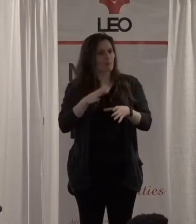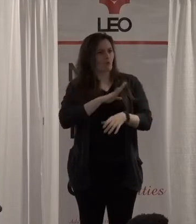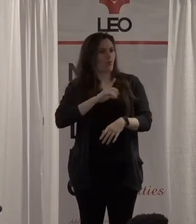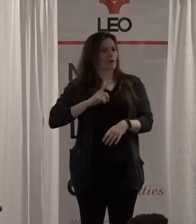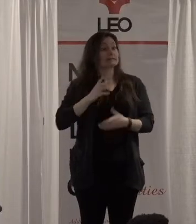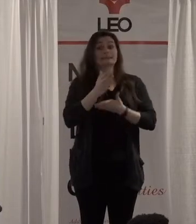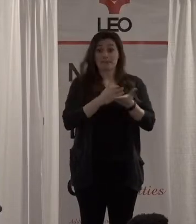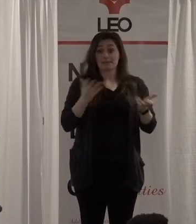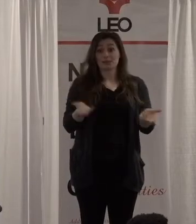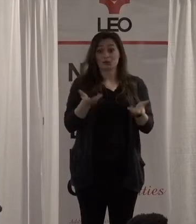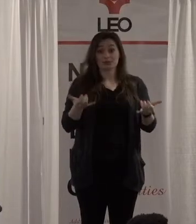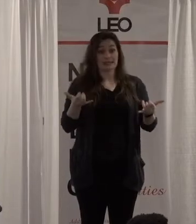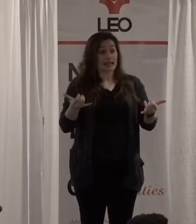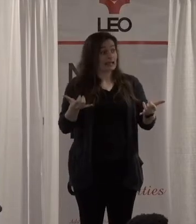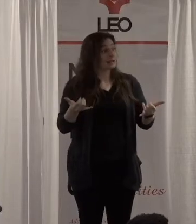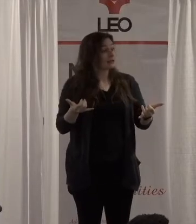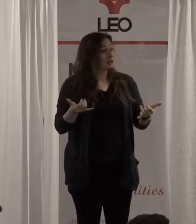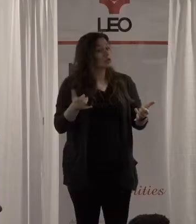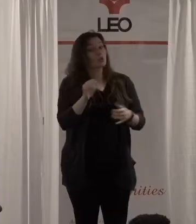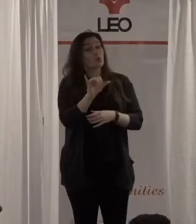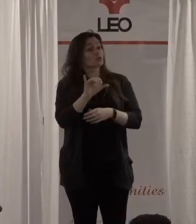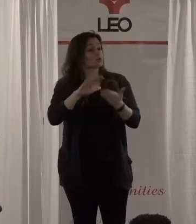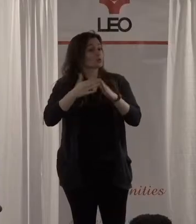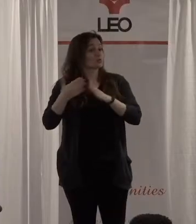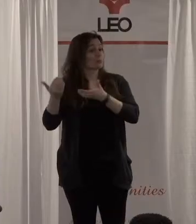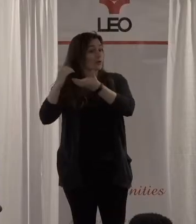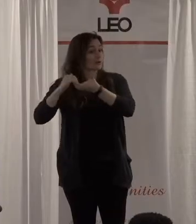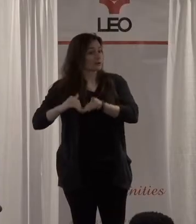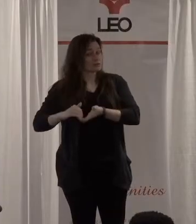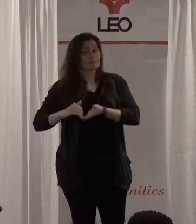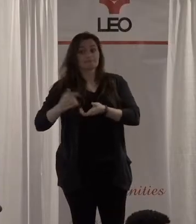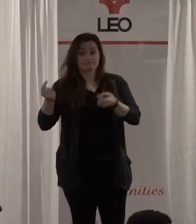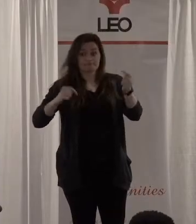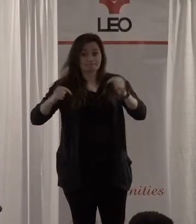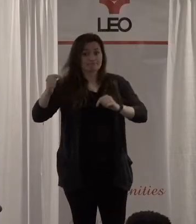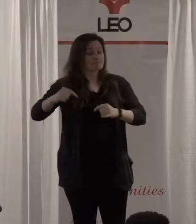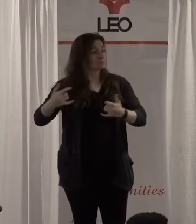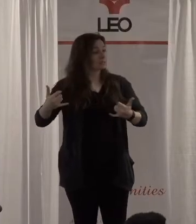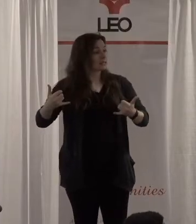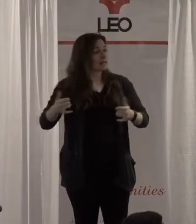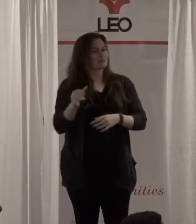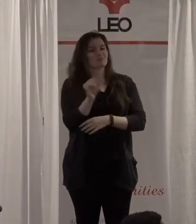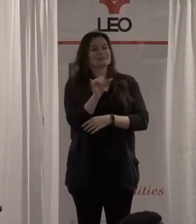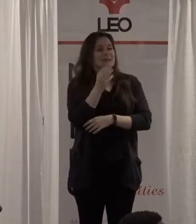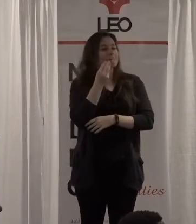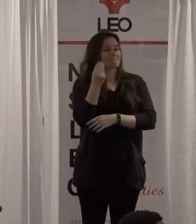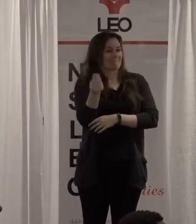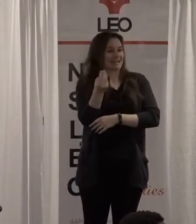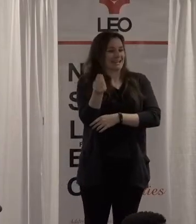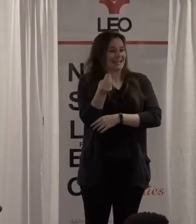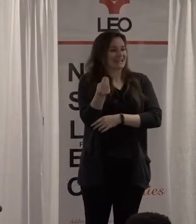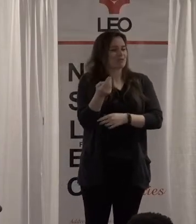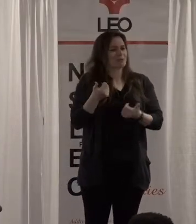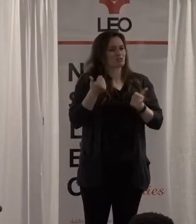AND SOME OF OUR COMMUNITY PARTNERS ARE HERE TODAY. AND JUST LIKE ON MONDAY I KNOW IF I TRY TO NAME EVERYONE,